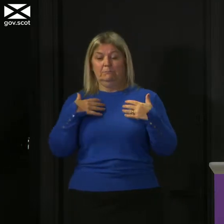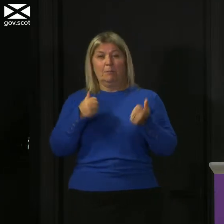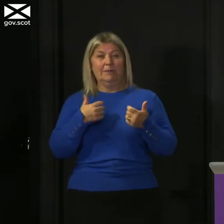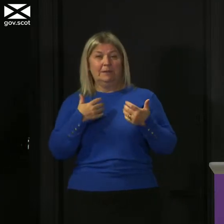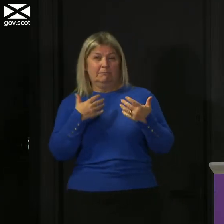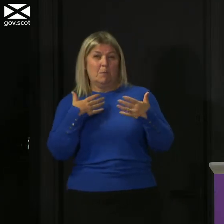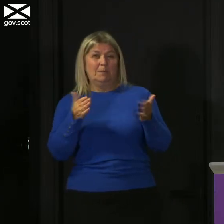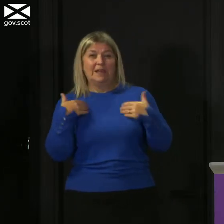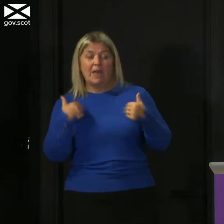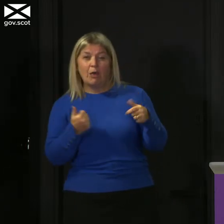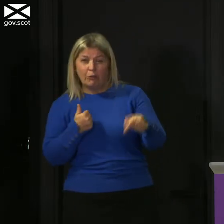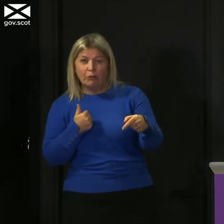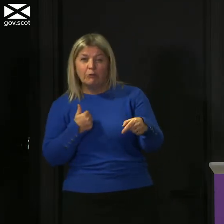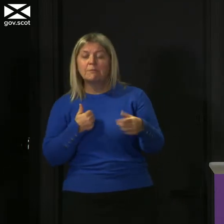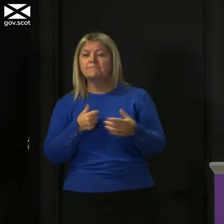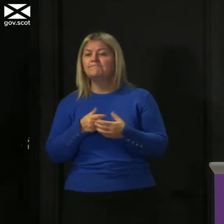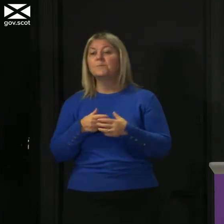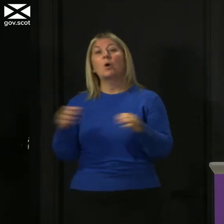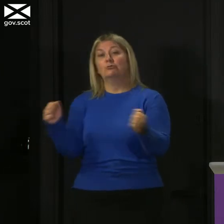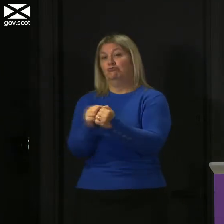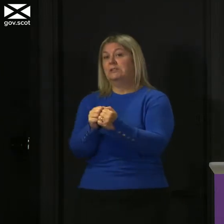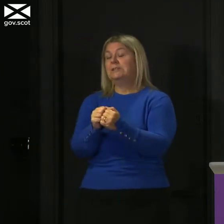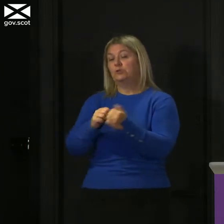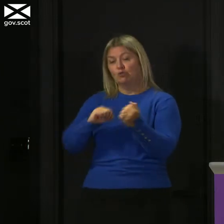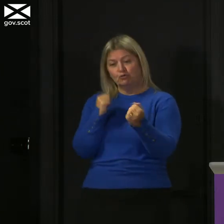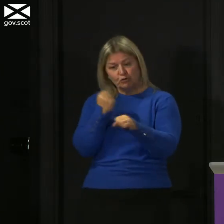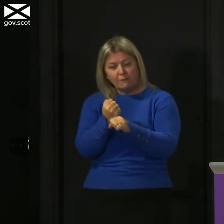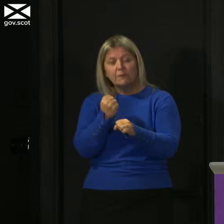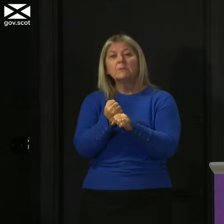requiring to take. There was an agreement that the Scottish Government would put forward some